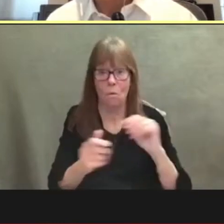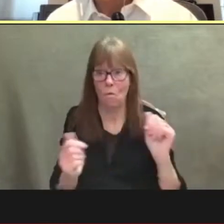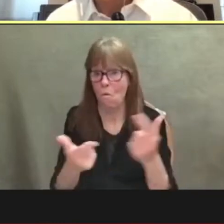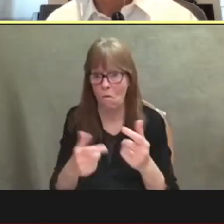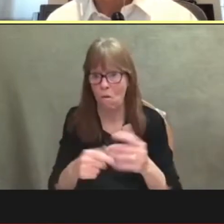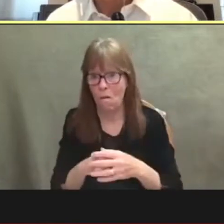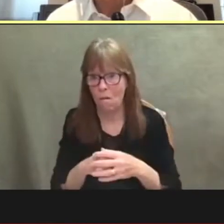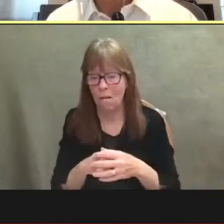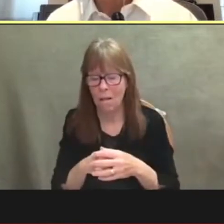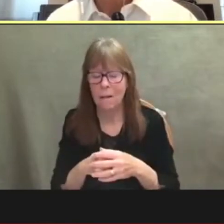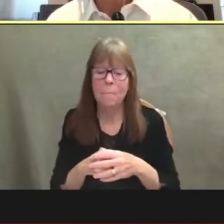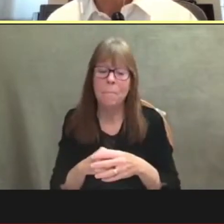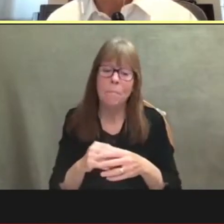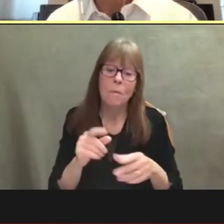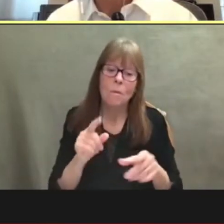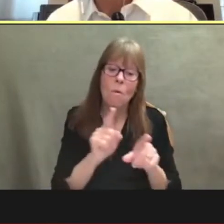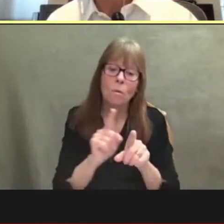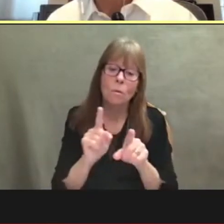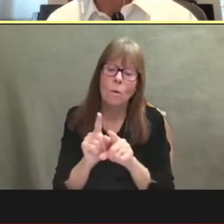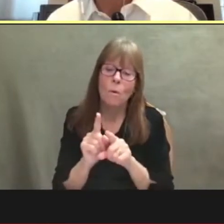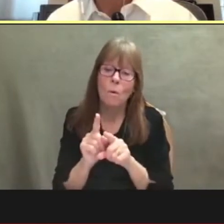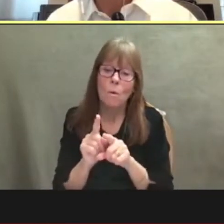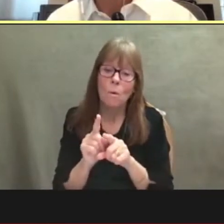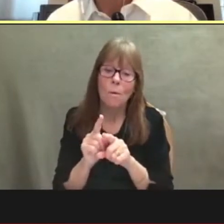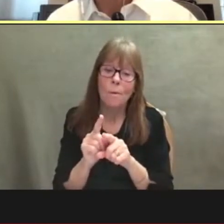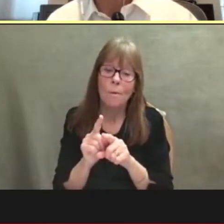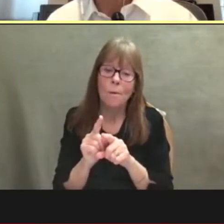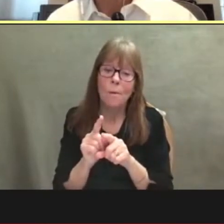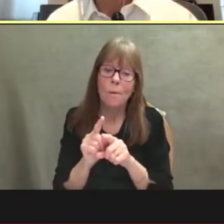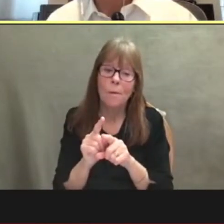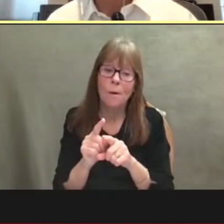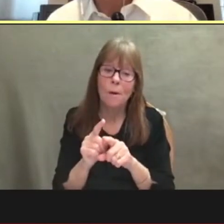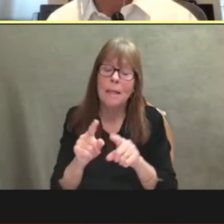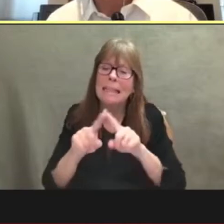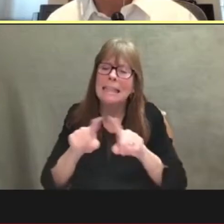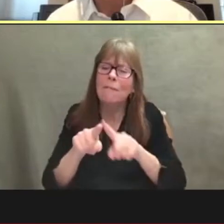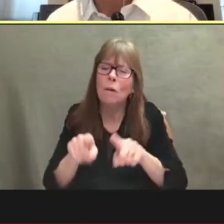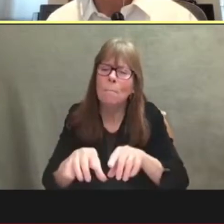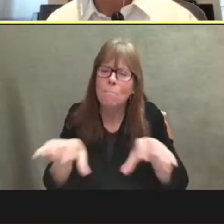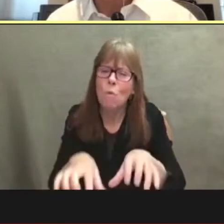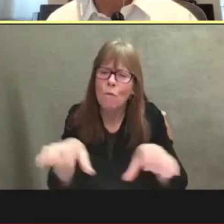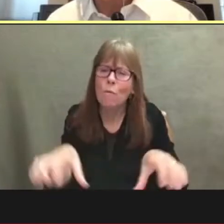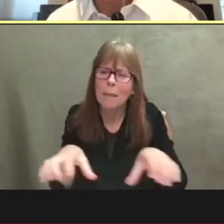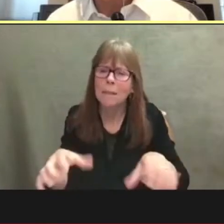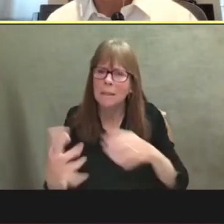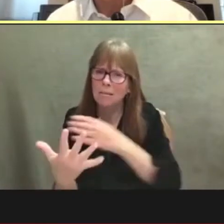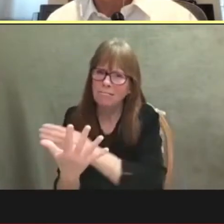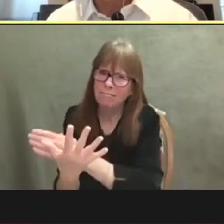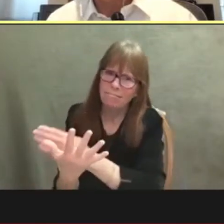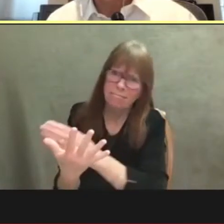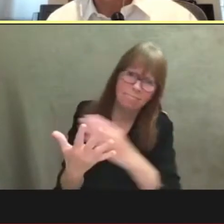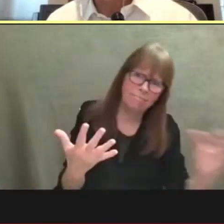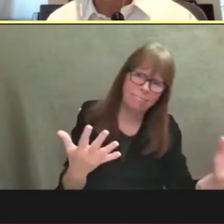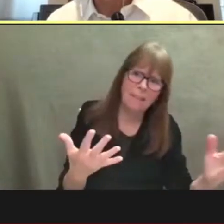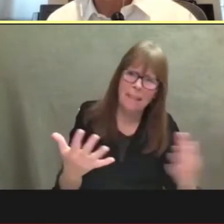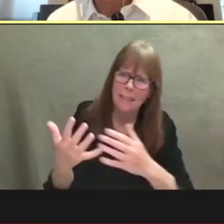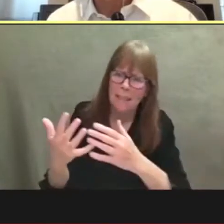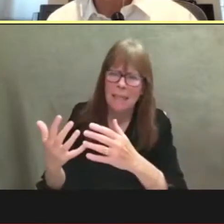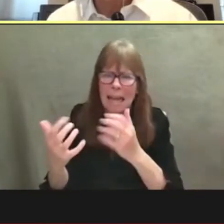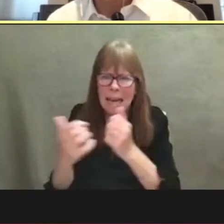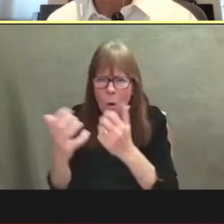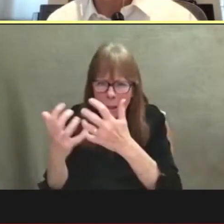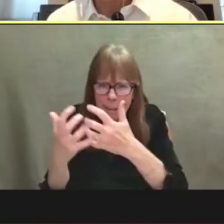And then also the cross-movement organizing, finding allies within the diversity community.